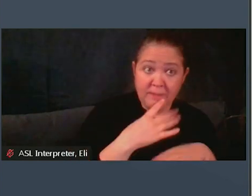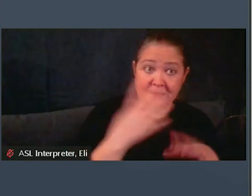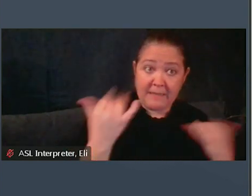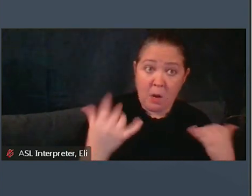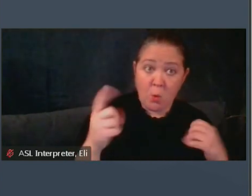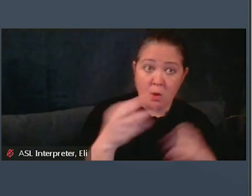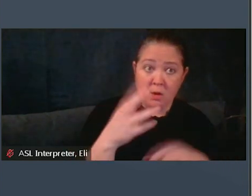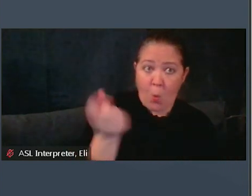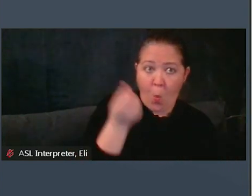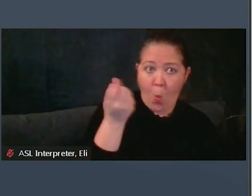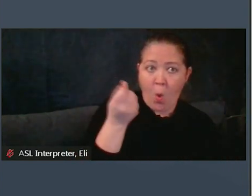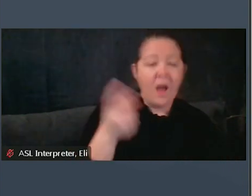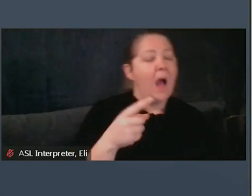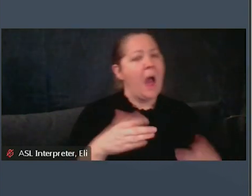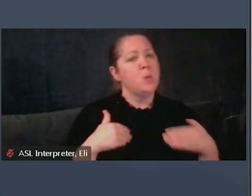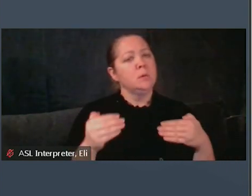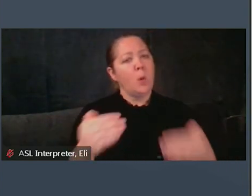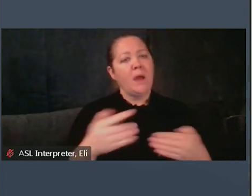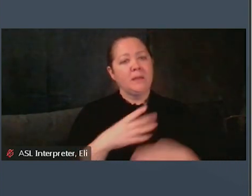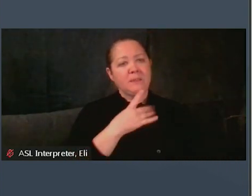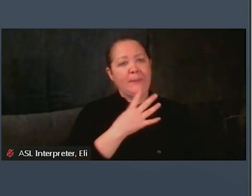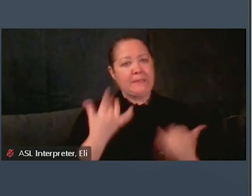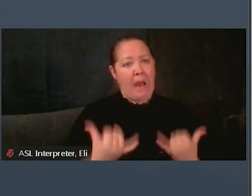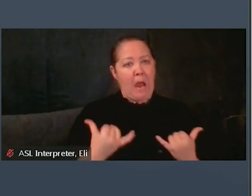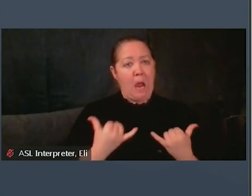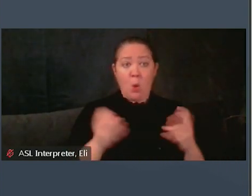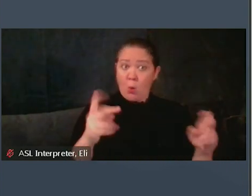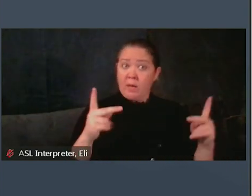I'll just go ahead and speak now. Okay.You can go forward.